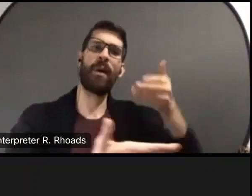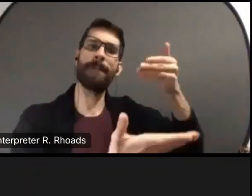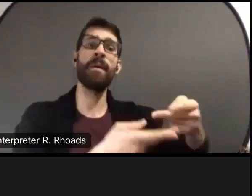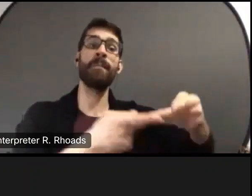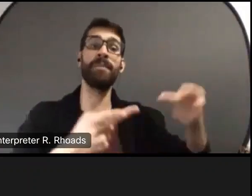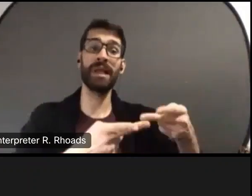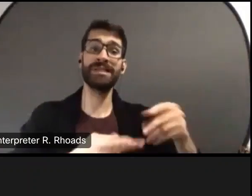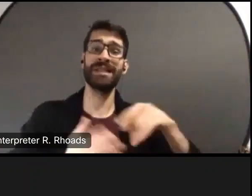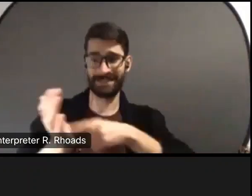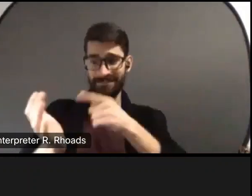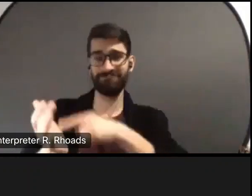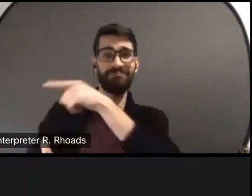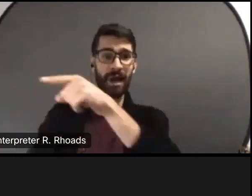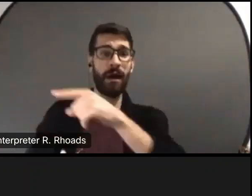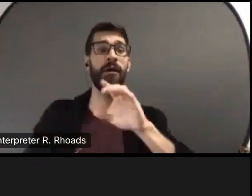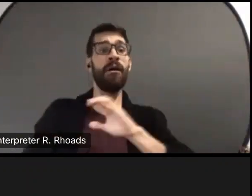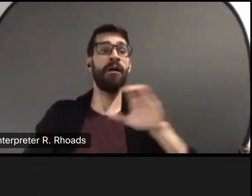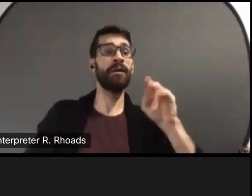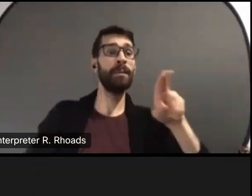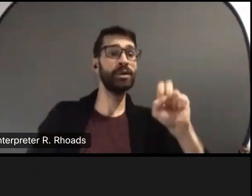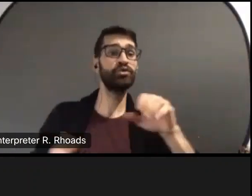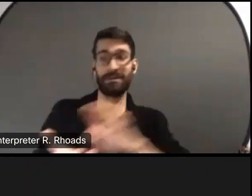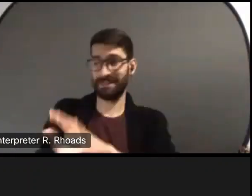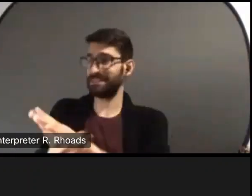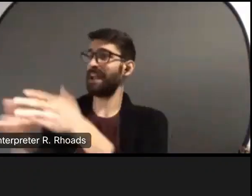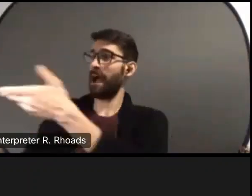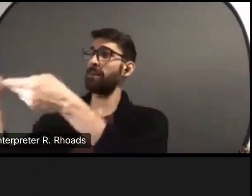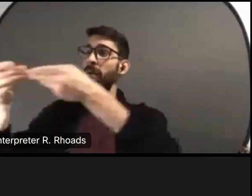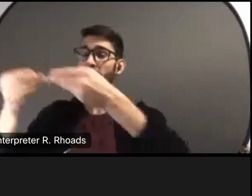have taken documents home, have retained them in their homes, and have not allowed other